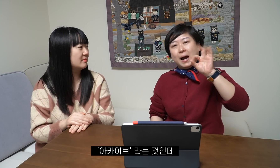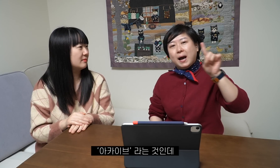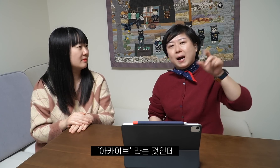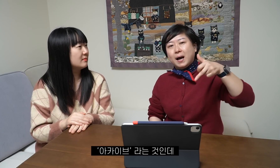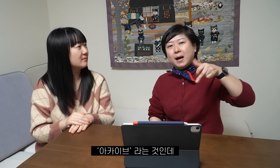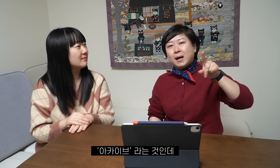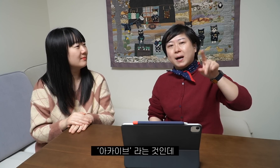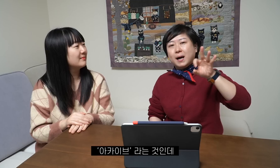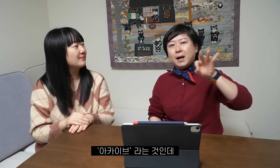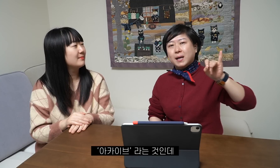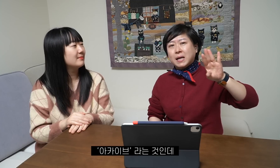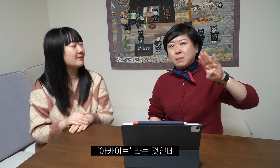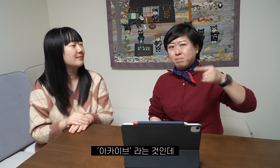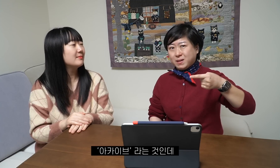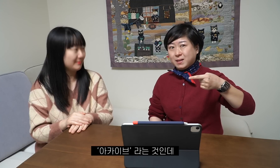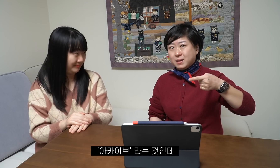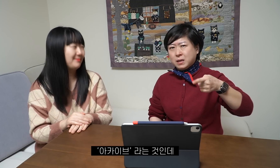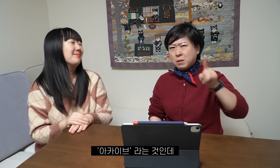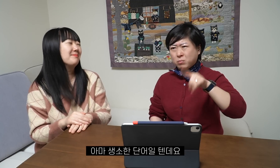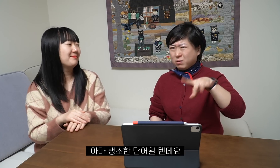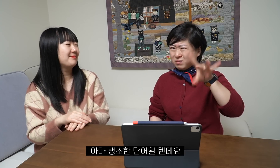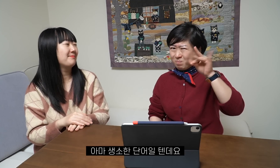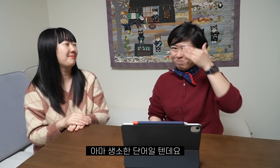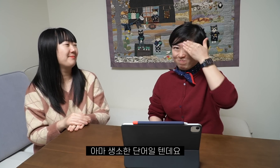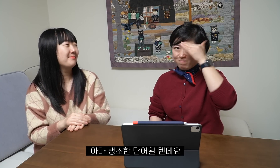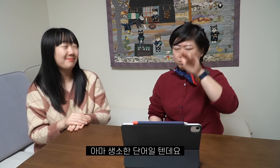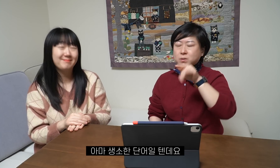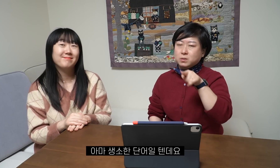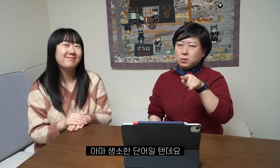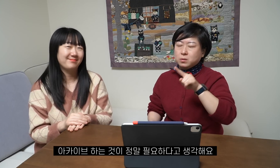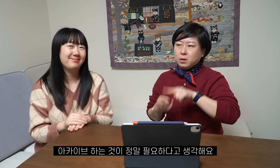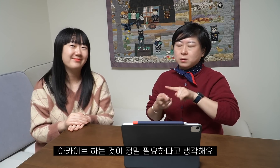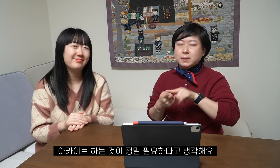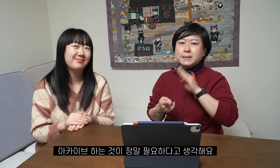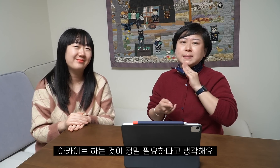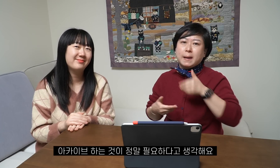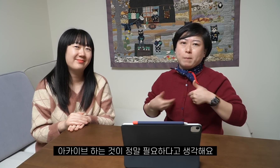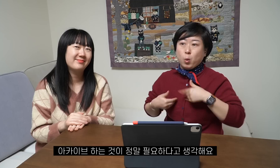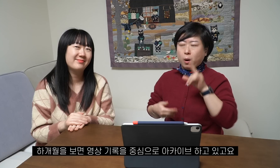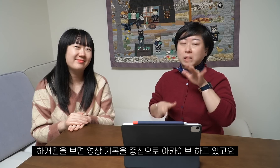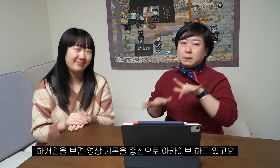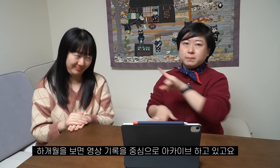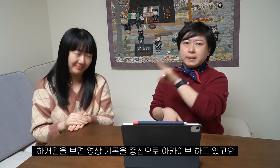'Archive' is probably an unfamiliar word. I think archiving is really necessary.